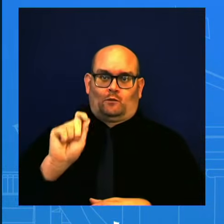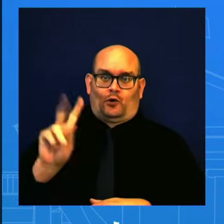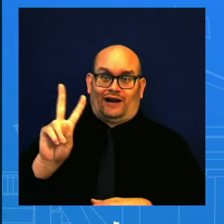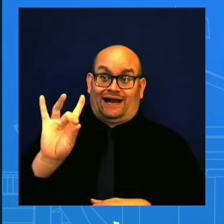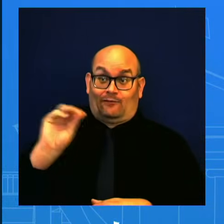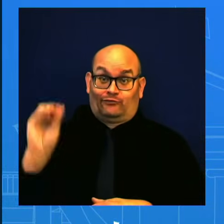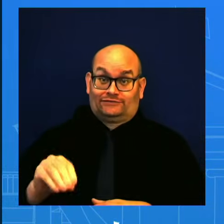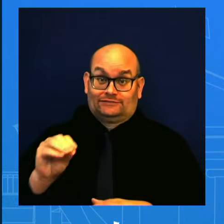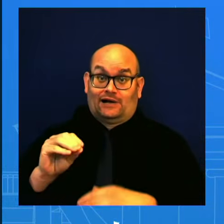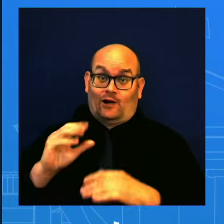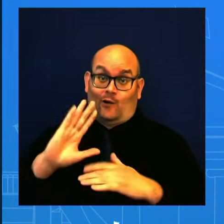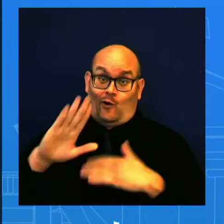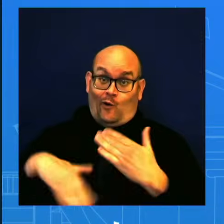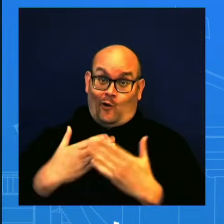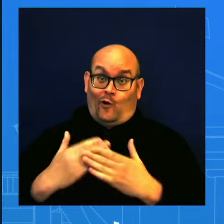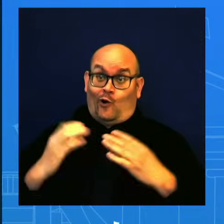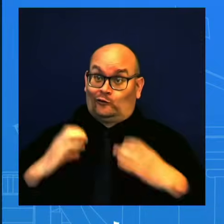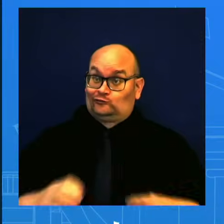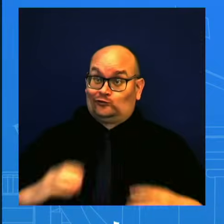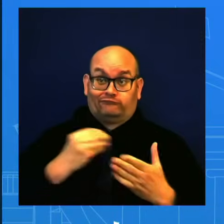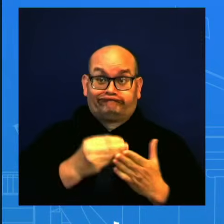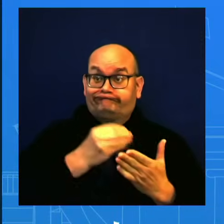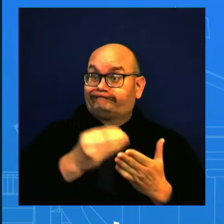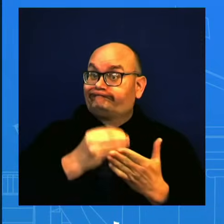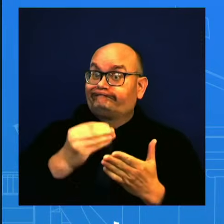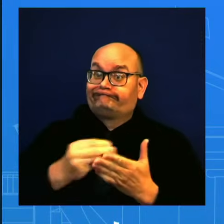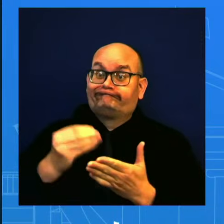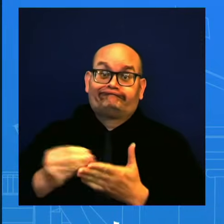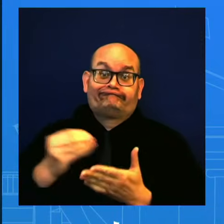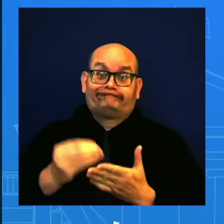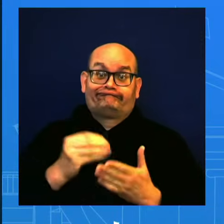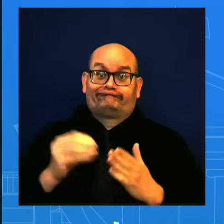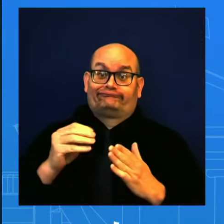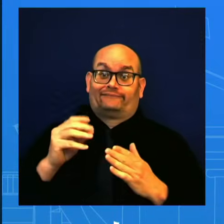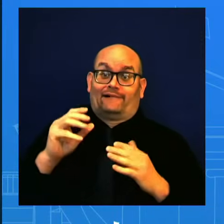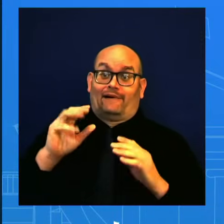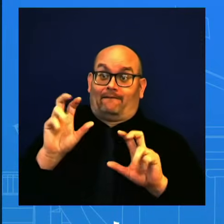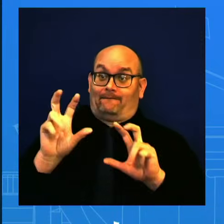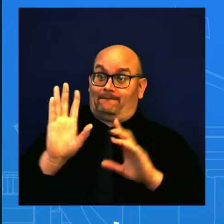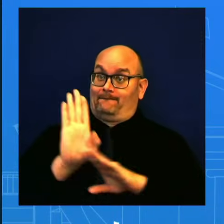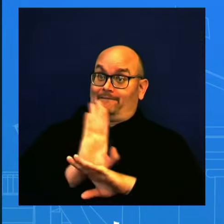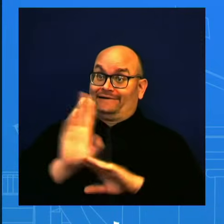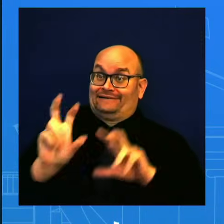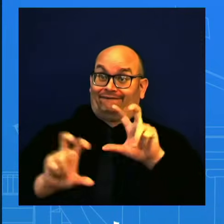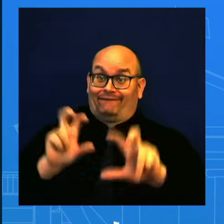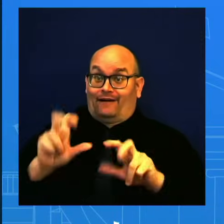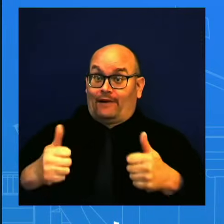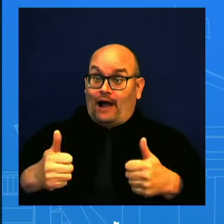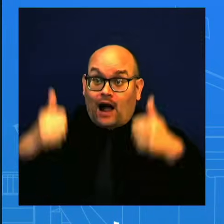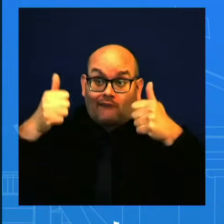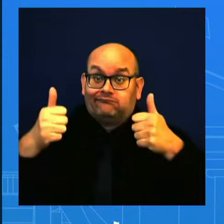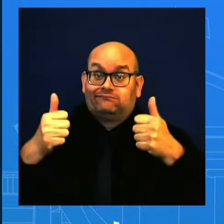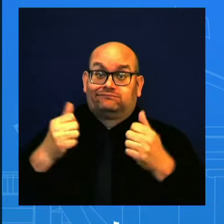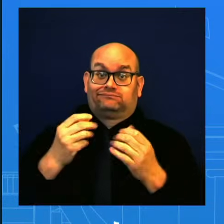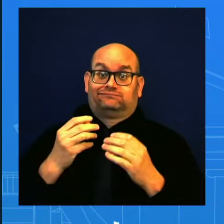serving in the Army National Guard for 24 years and becoming the highest-ranking enlisted soldier to serve in Congress;